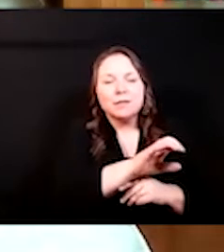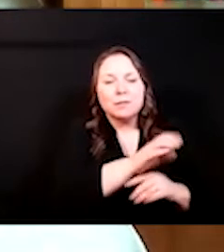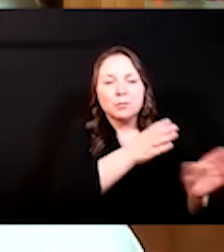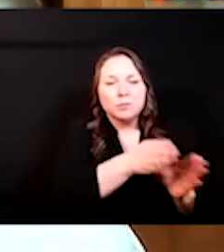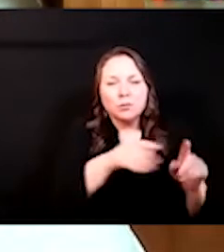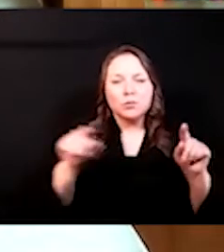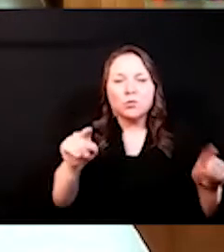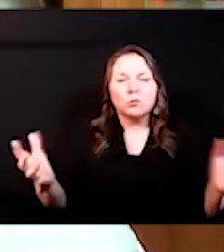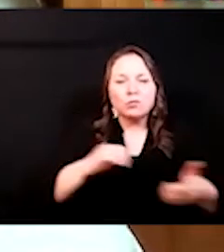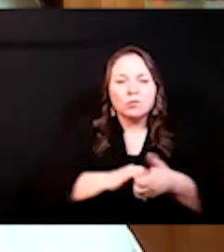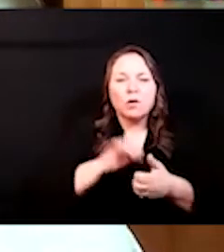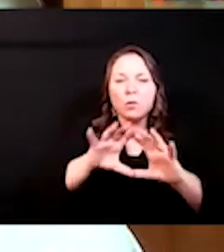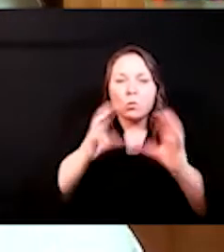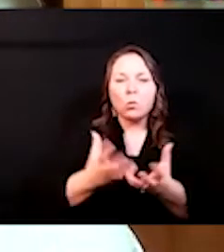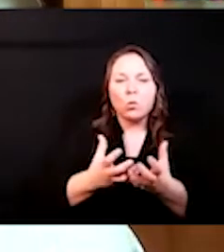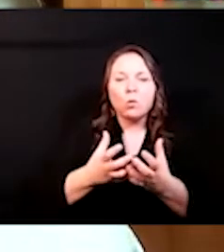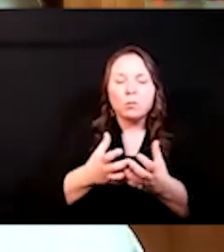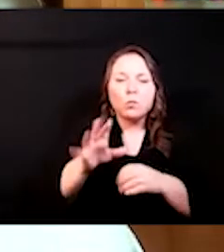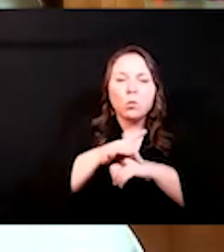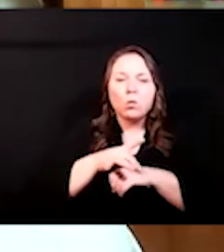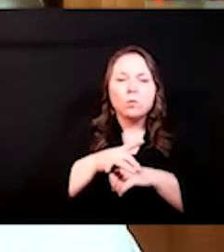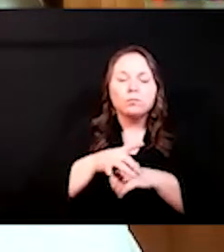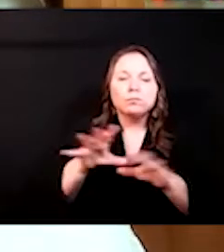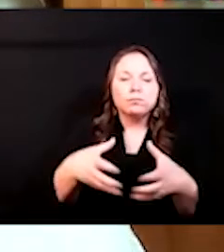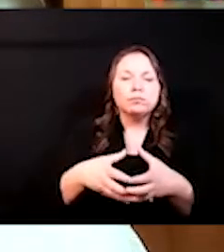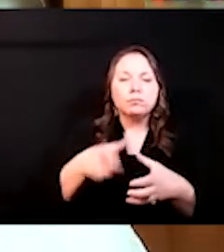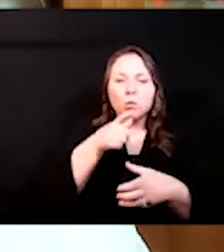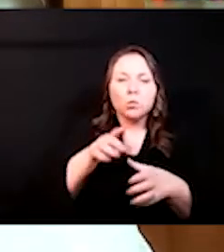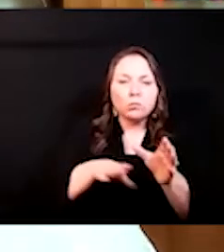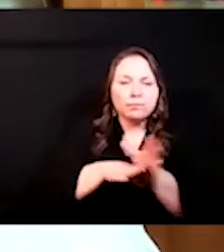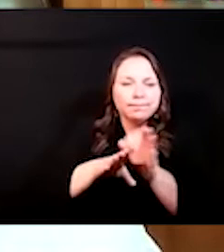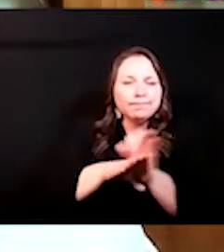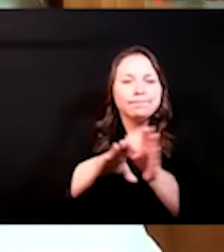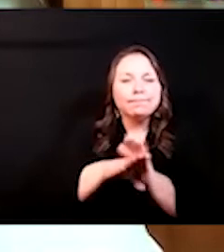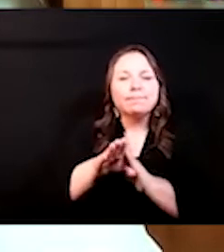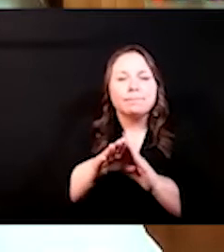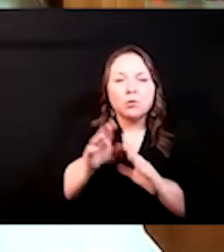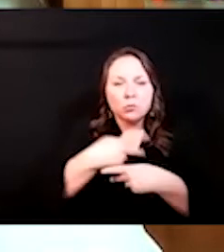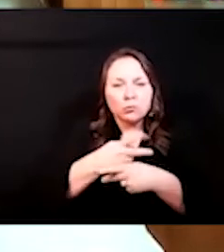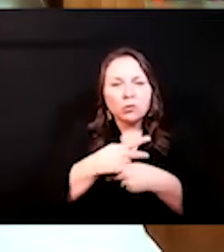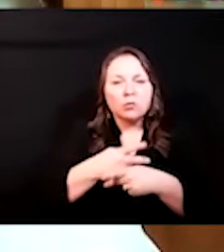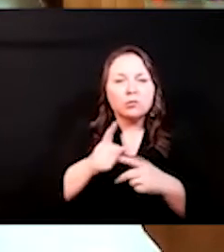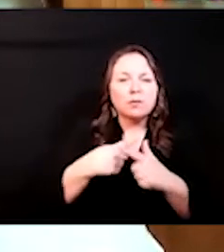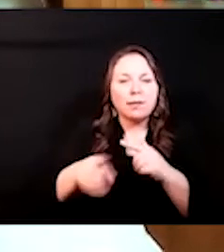INNOVATIONS. BASICALLY, IT'S A GLOBAL GROUP WORKING TO ACCELERATE THE DEVELOPMENT PRODUCTION AND EQUITABLE